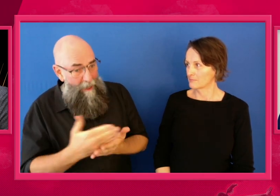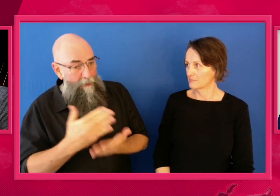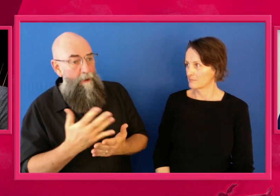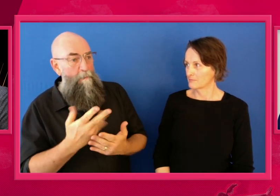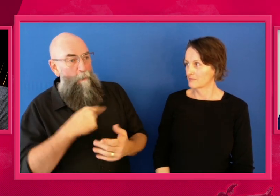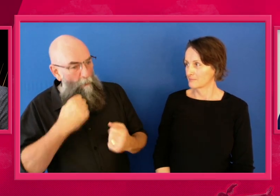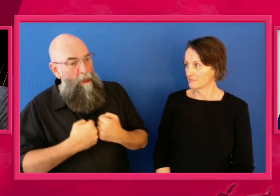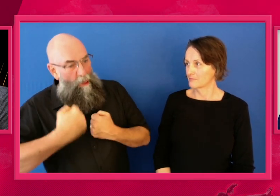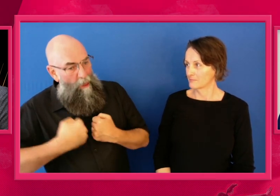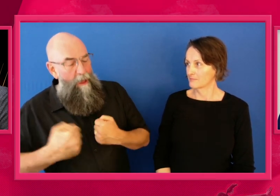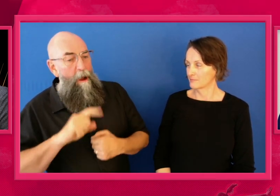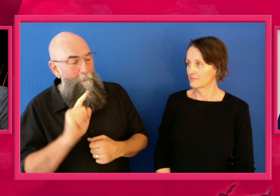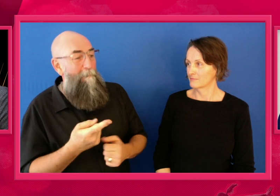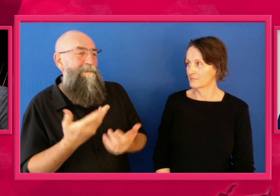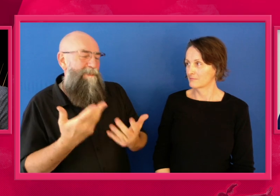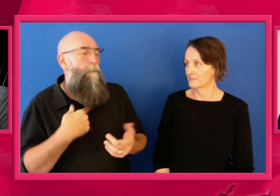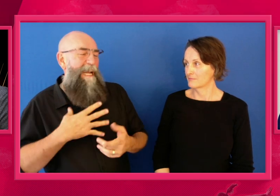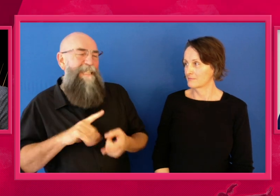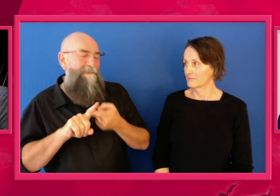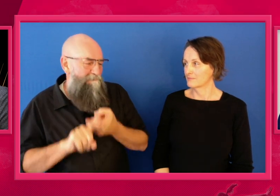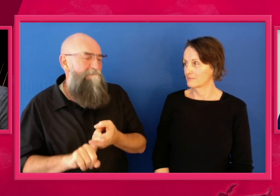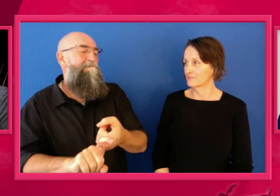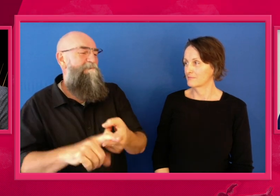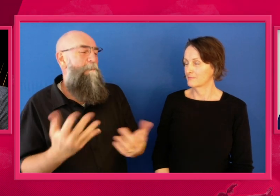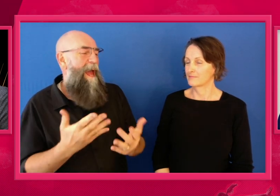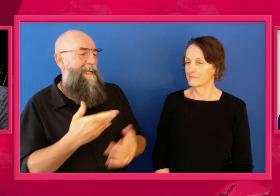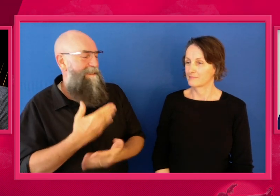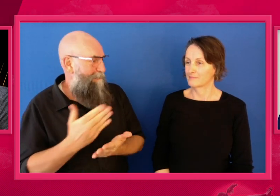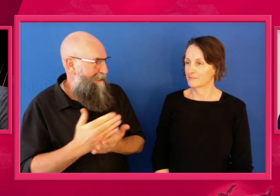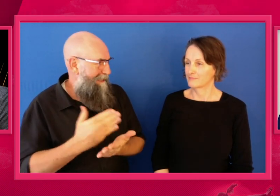stretching it out. So the game's I guess to be continued. Hey, congratulations on the